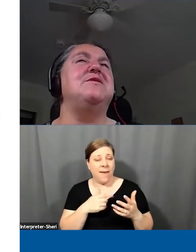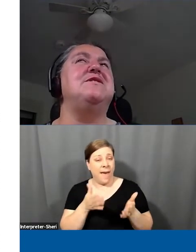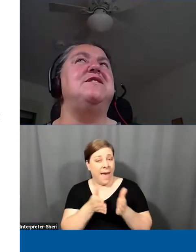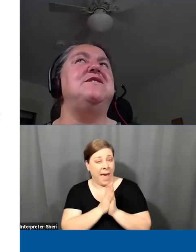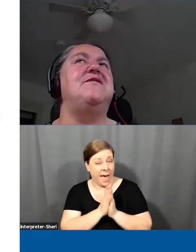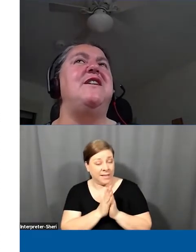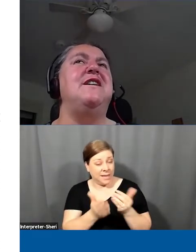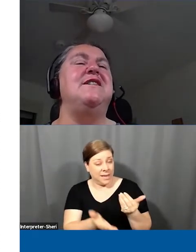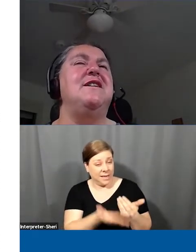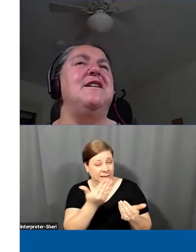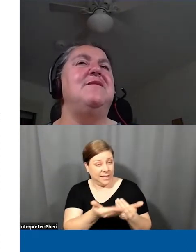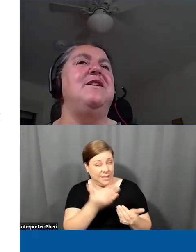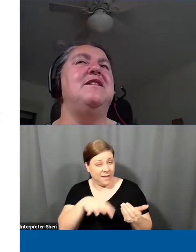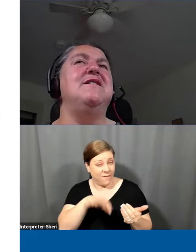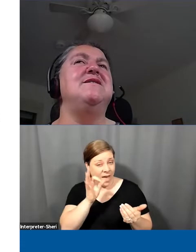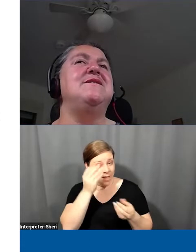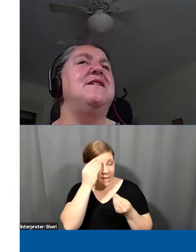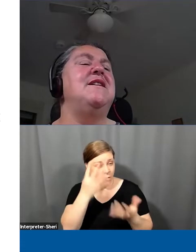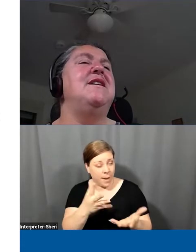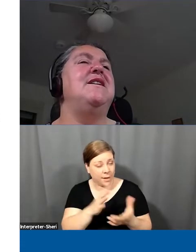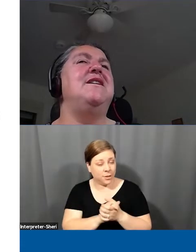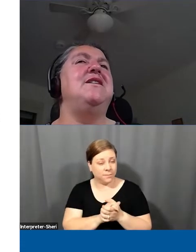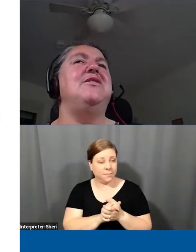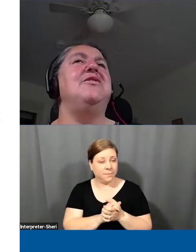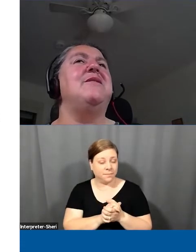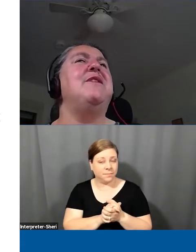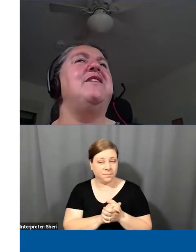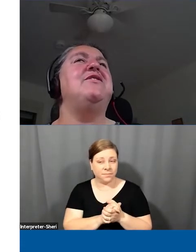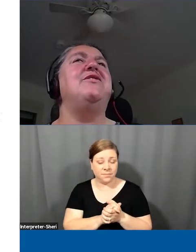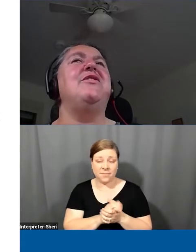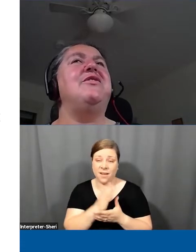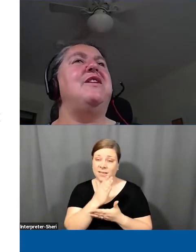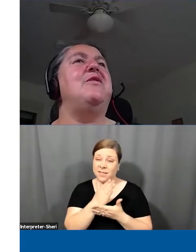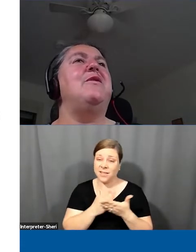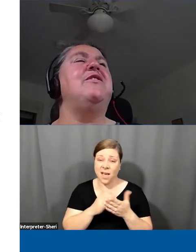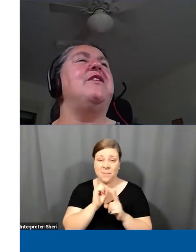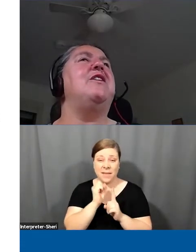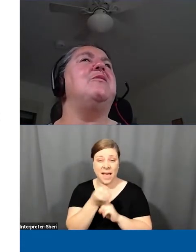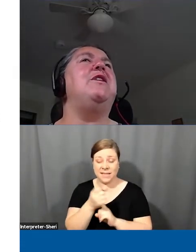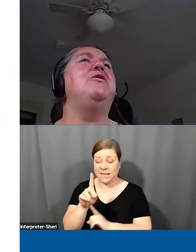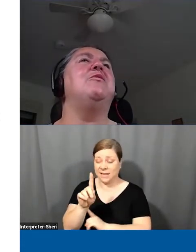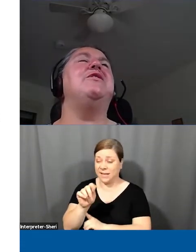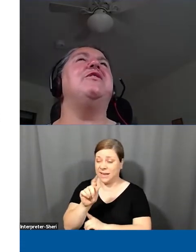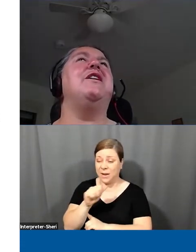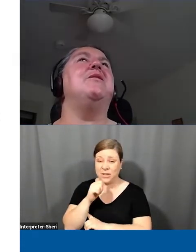was it easy to find because in some cases the data wasn't there and we knew it wasn't there,